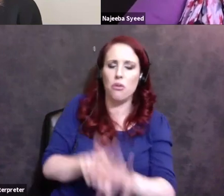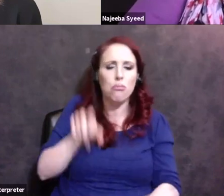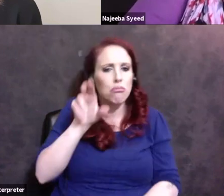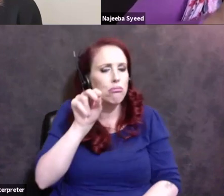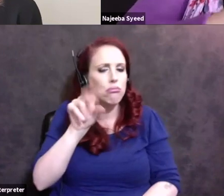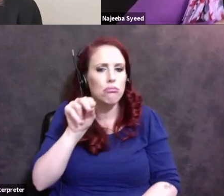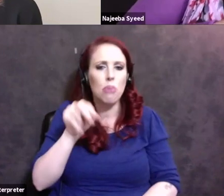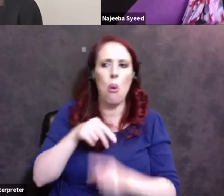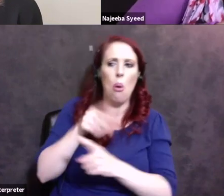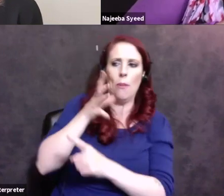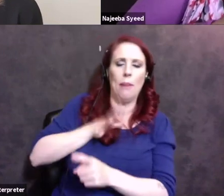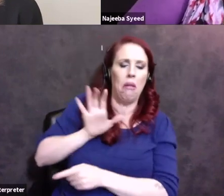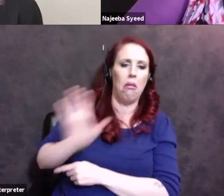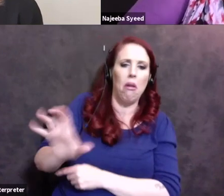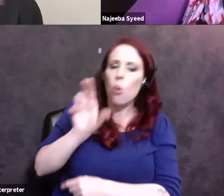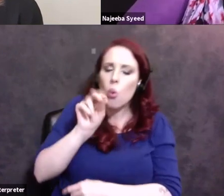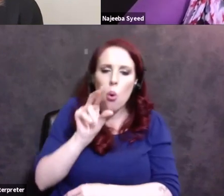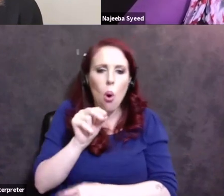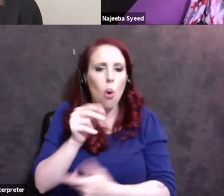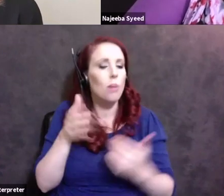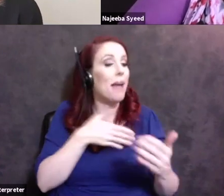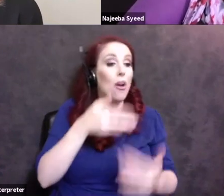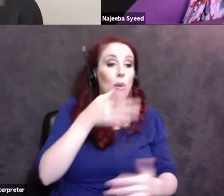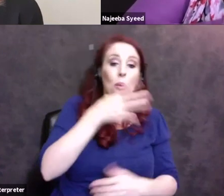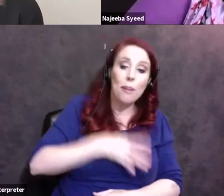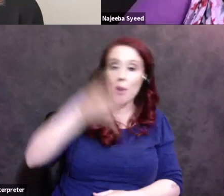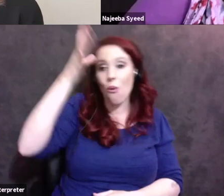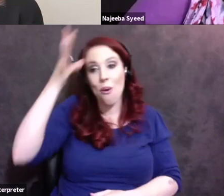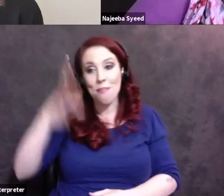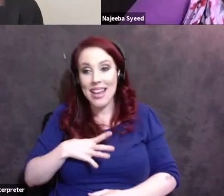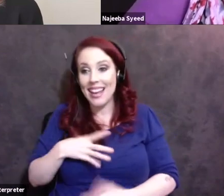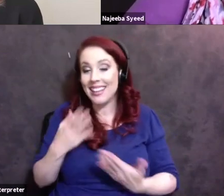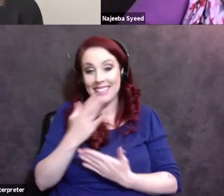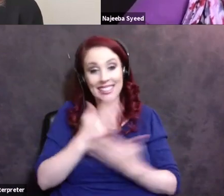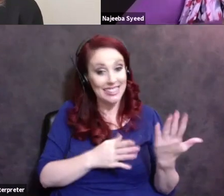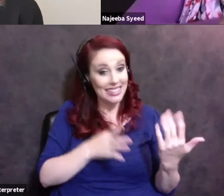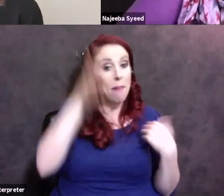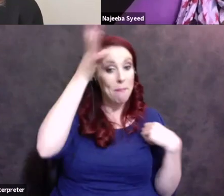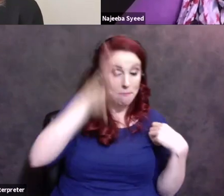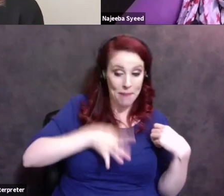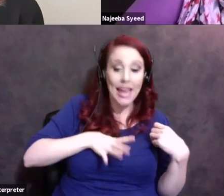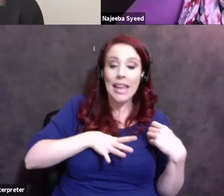gender and this actually applies both to men and to women. There are men and women who practice this.